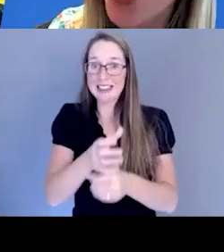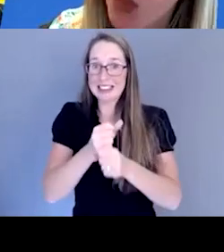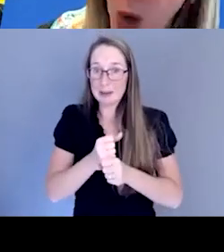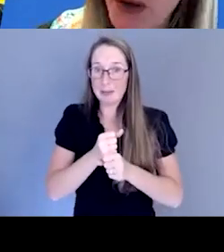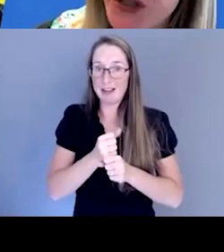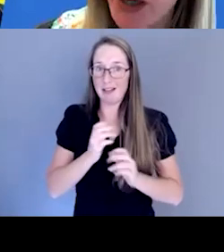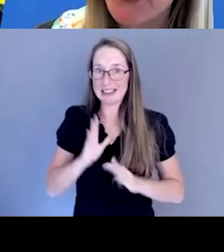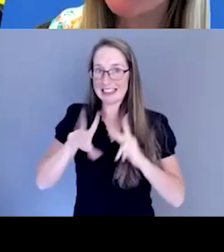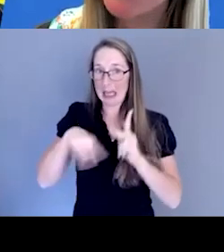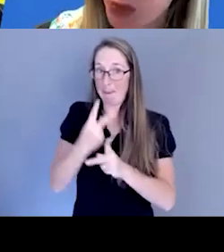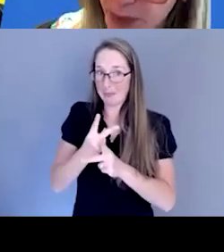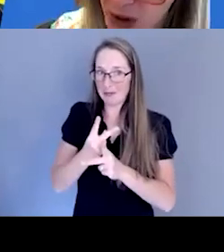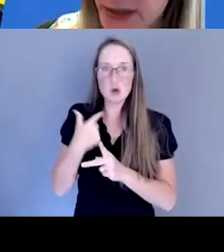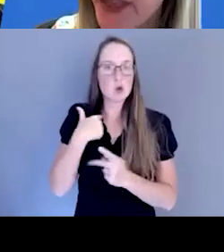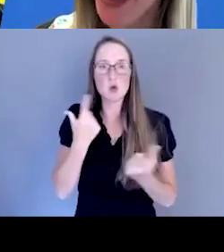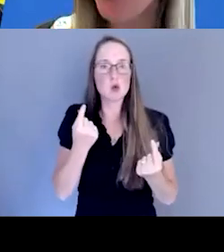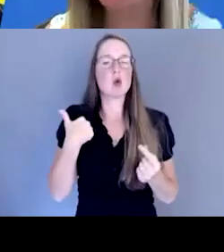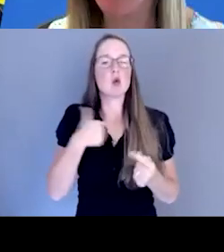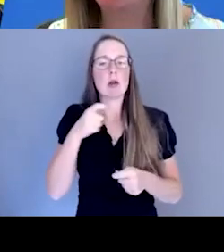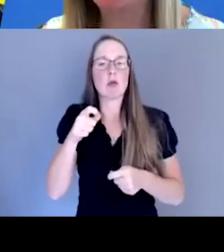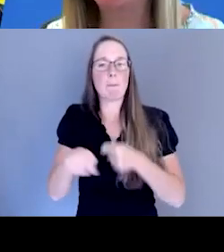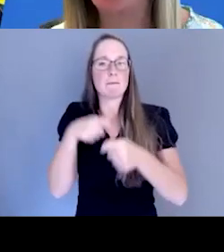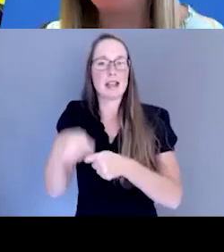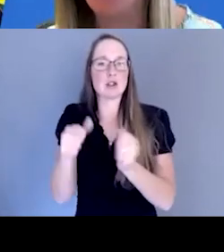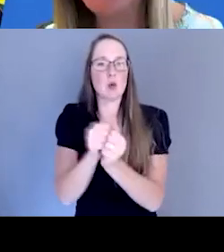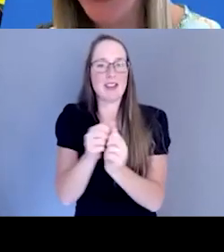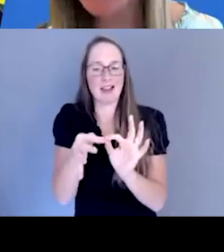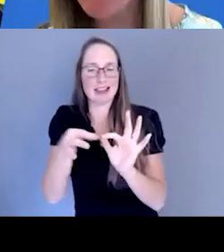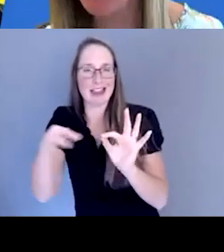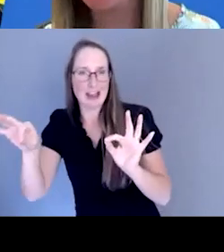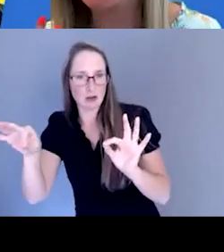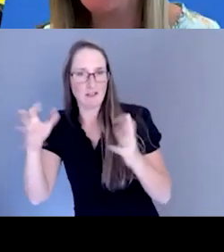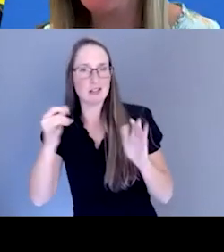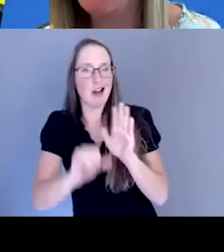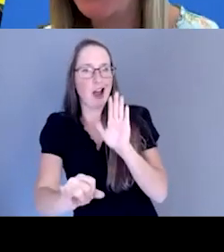what we've done is replace that with language that identifies that it is